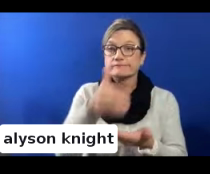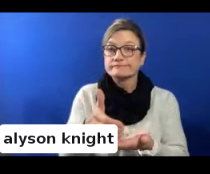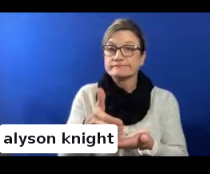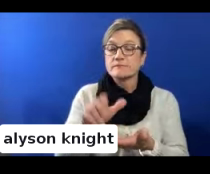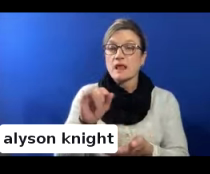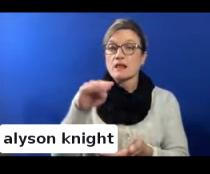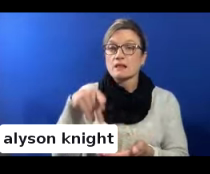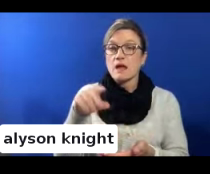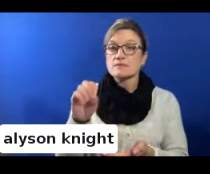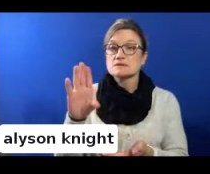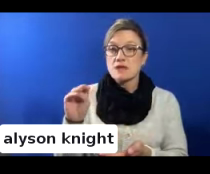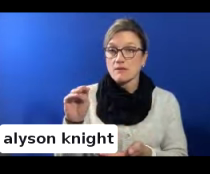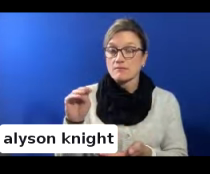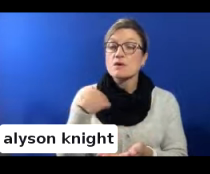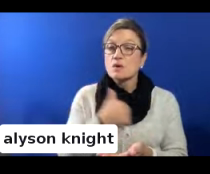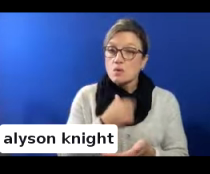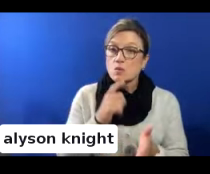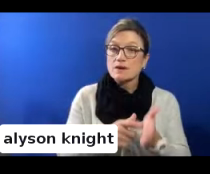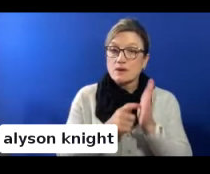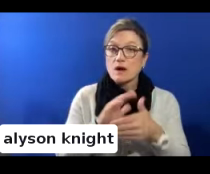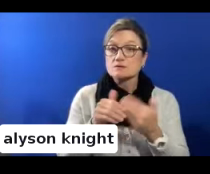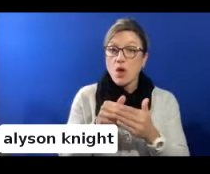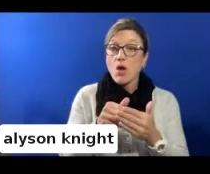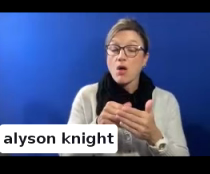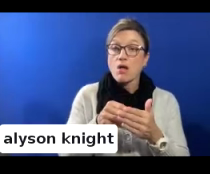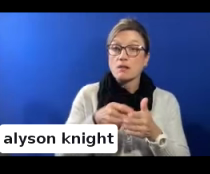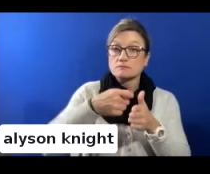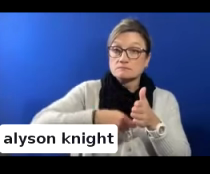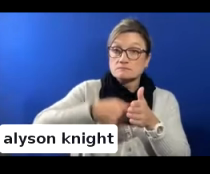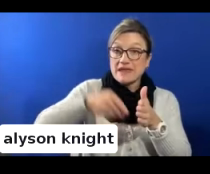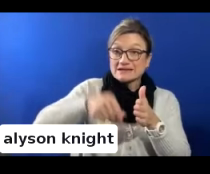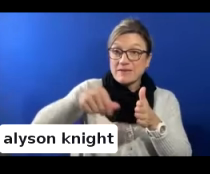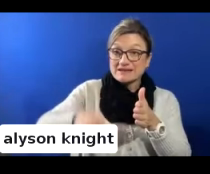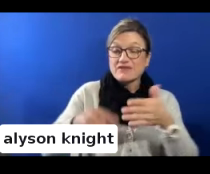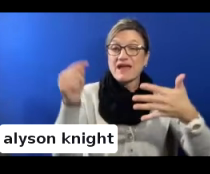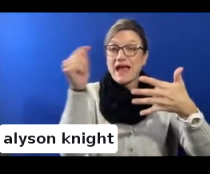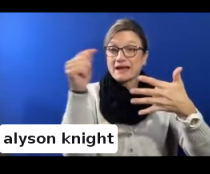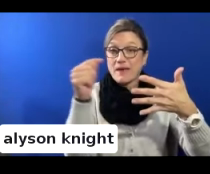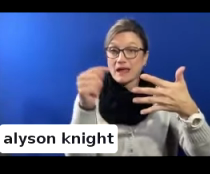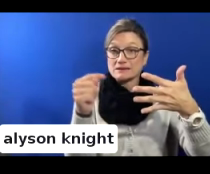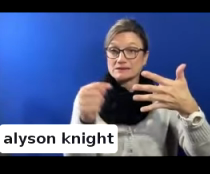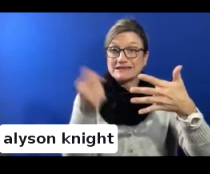We require that all expenses be itemized as per the approved budget line items.